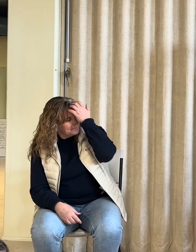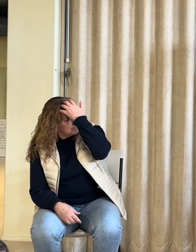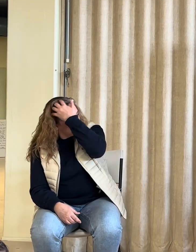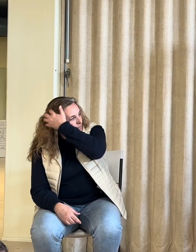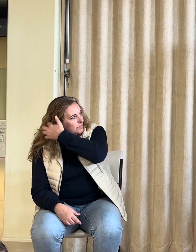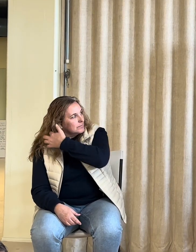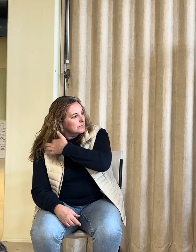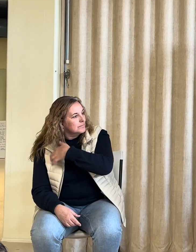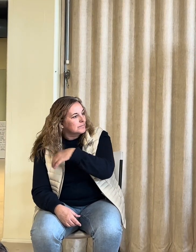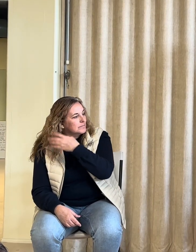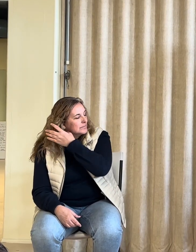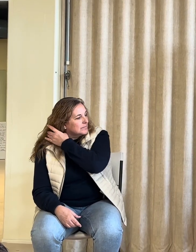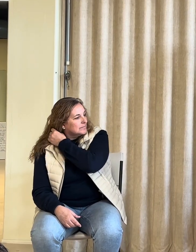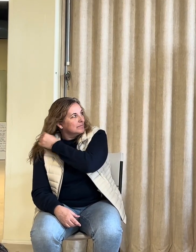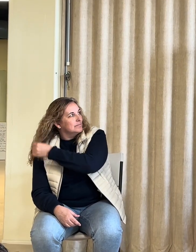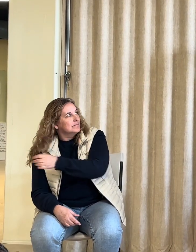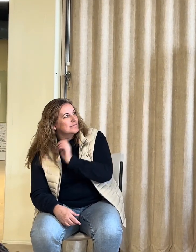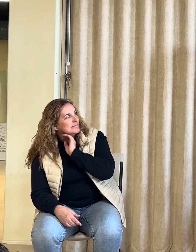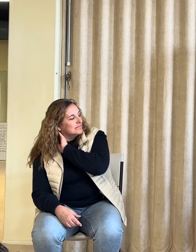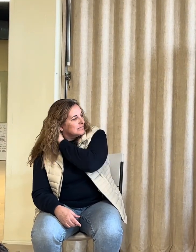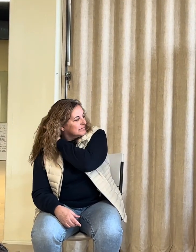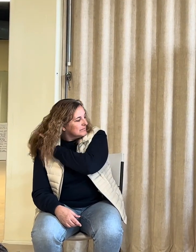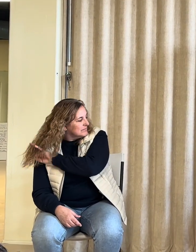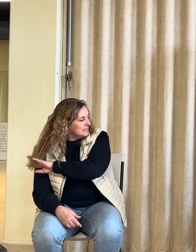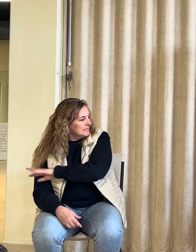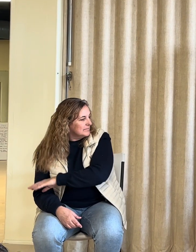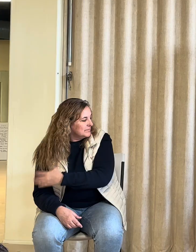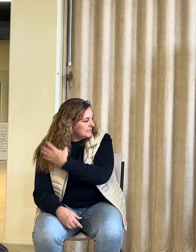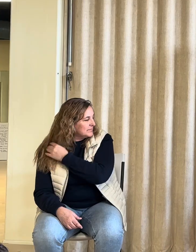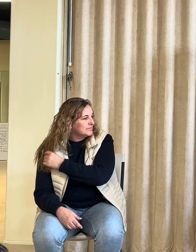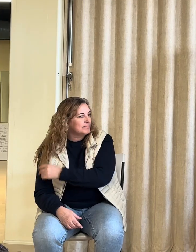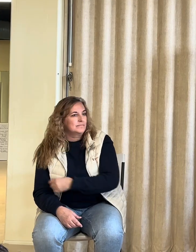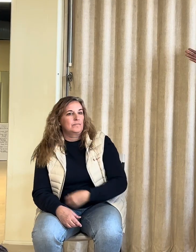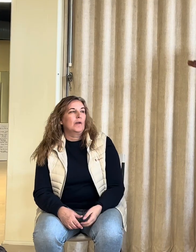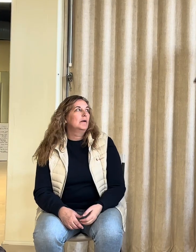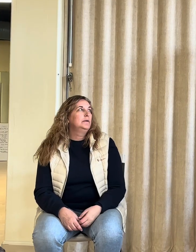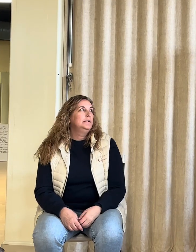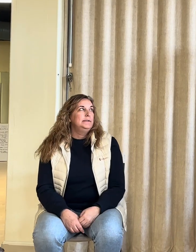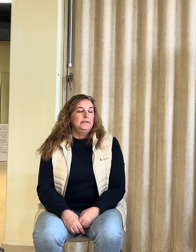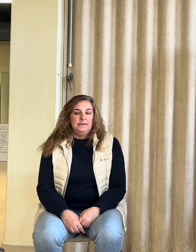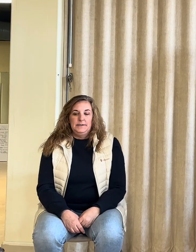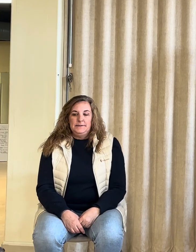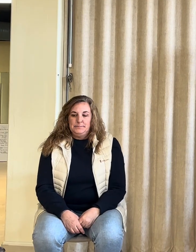like to do that next month please come and get a reading tracker from us. And please visit the